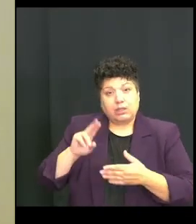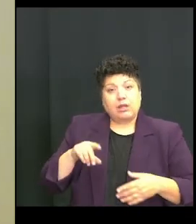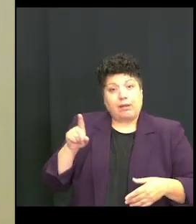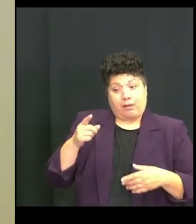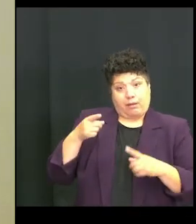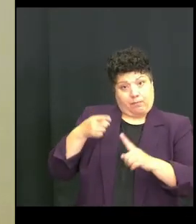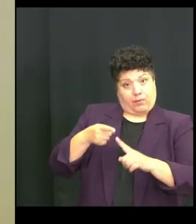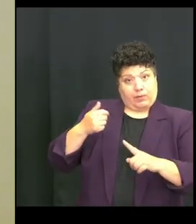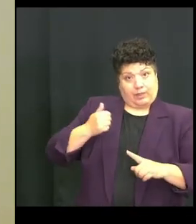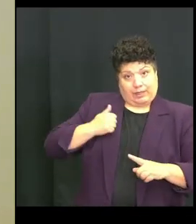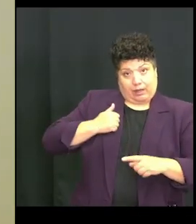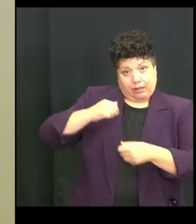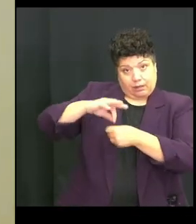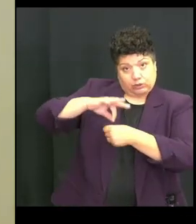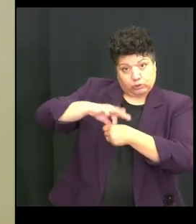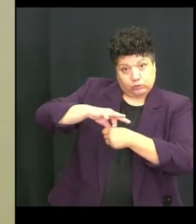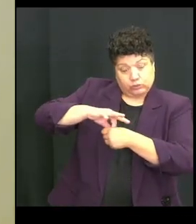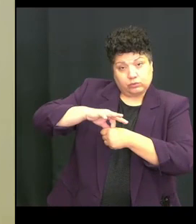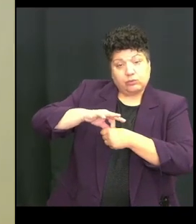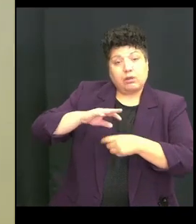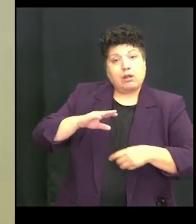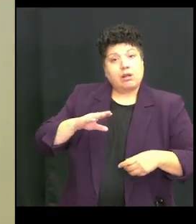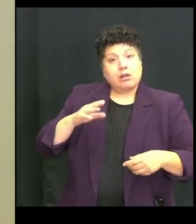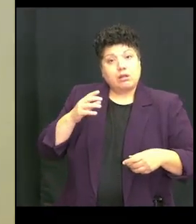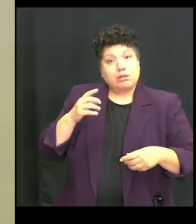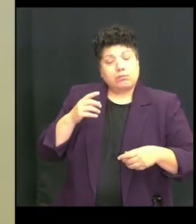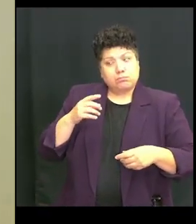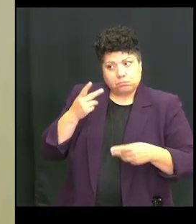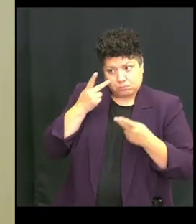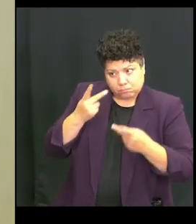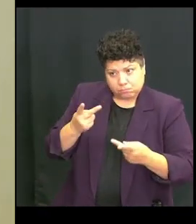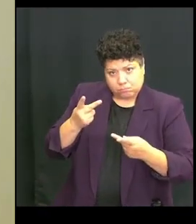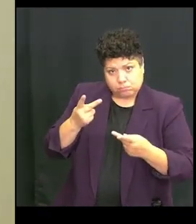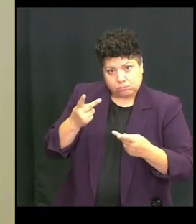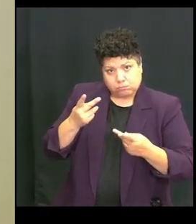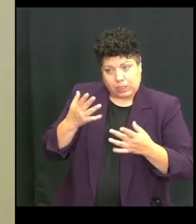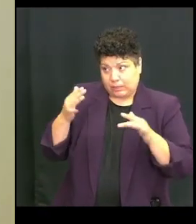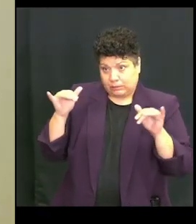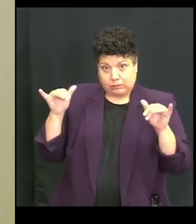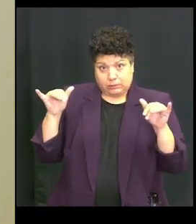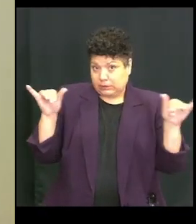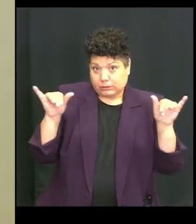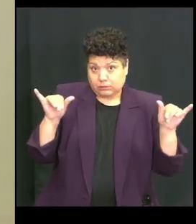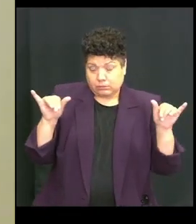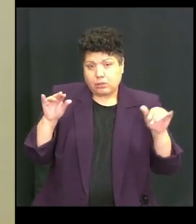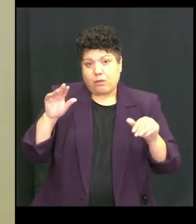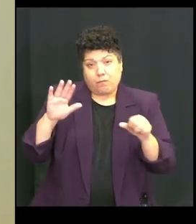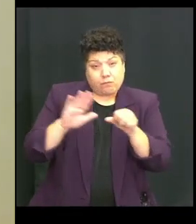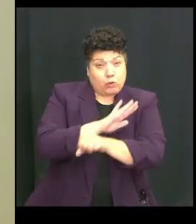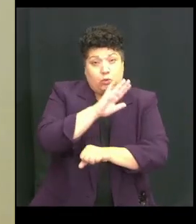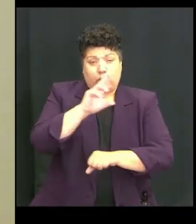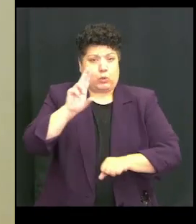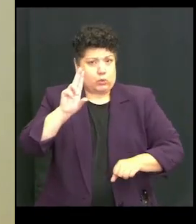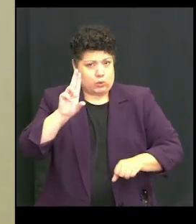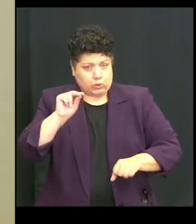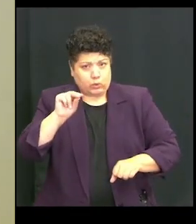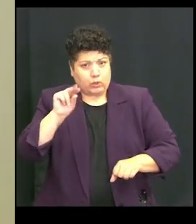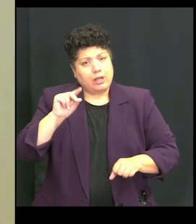we find not entirely consistent, but pretty strongly suggestive evidence